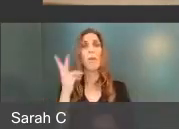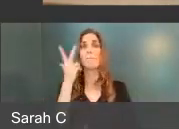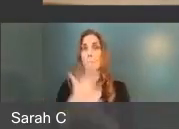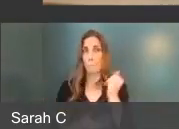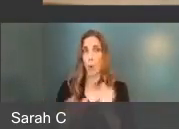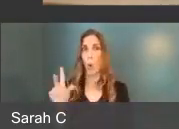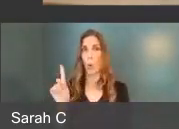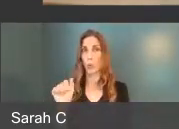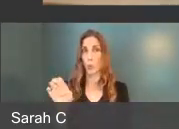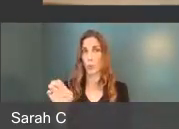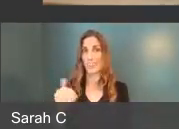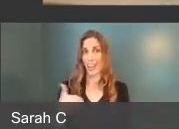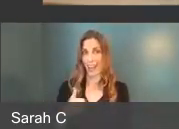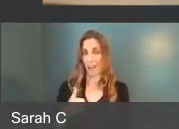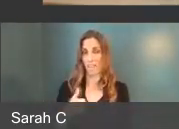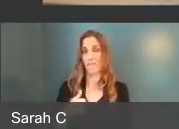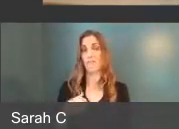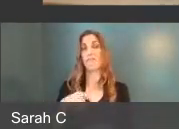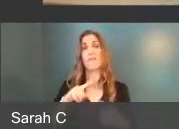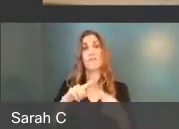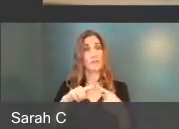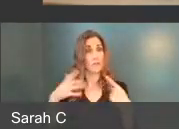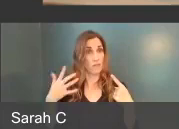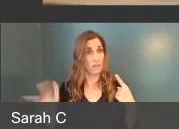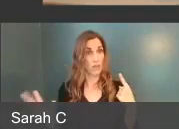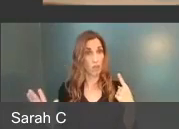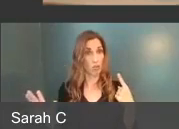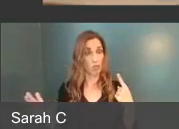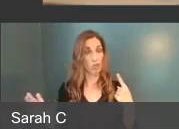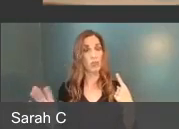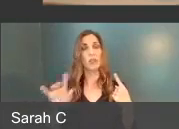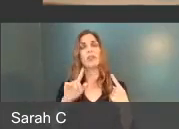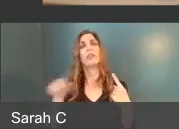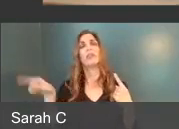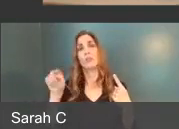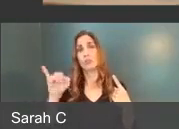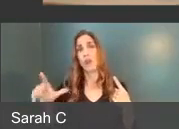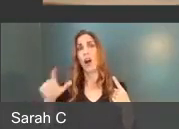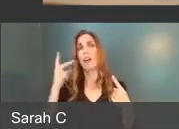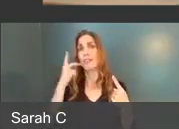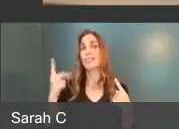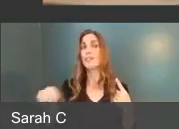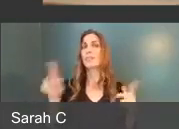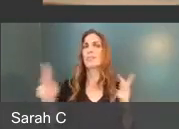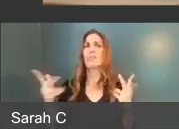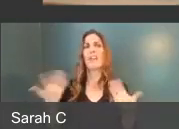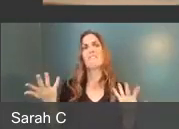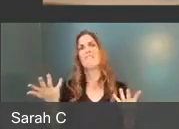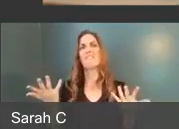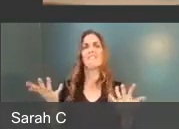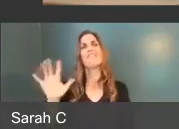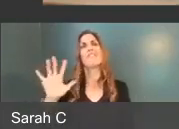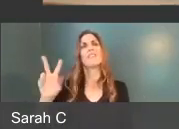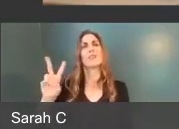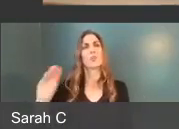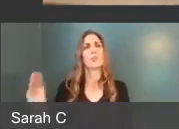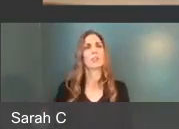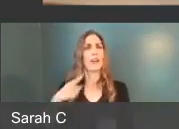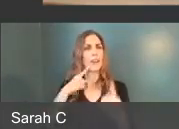So after the first dose, those trials showed that people had about 52% effectiveness against